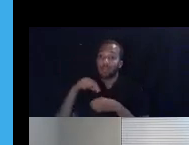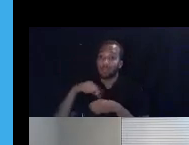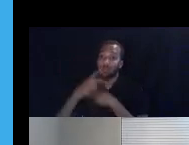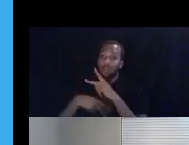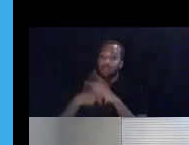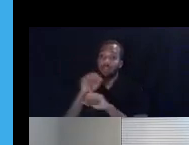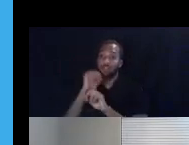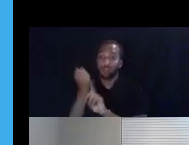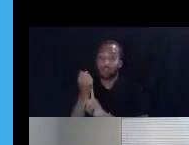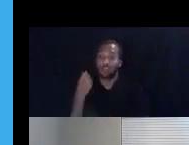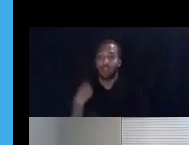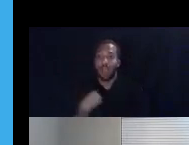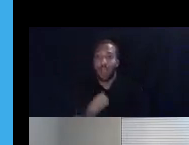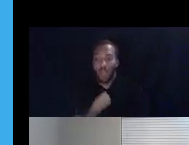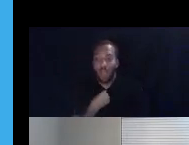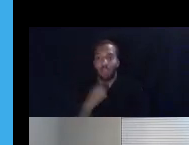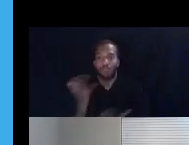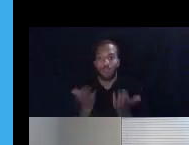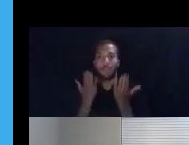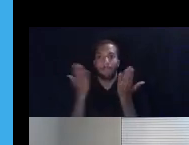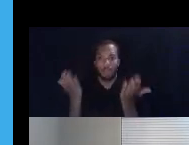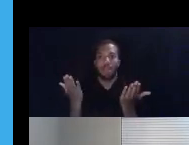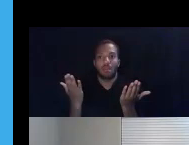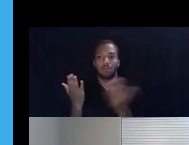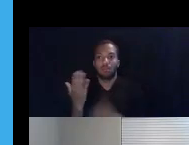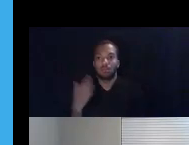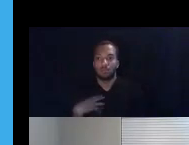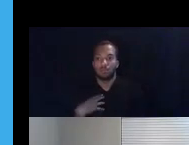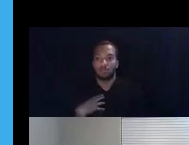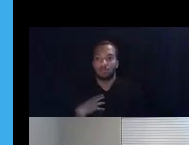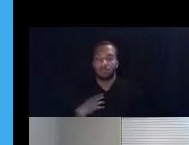I recommend to an individual or community